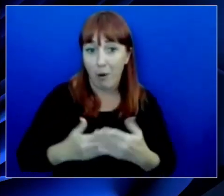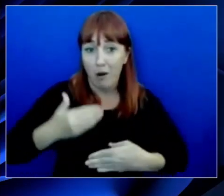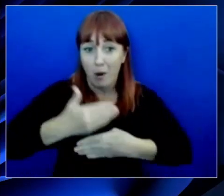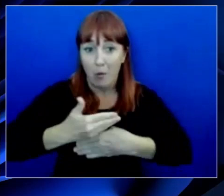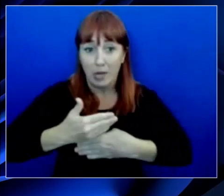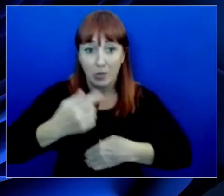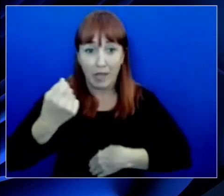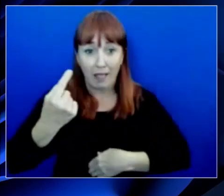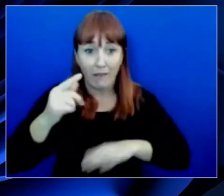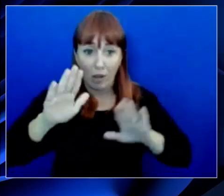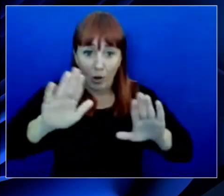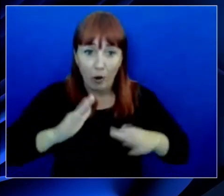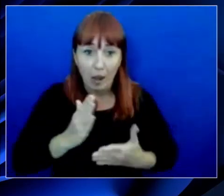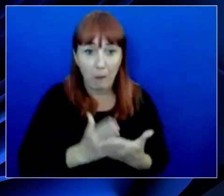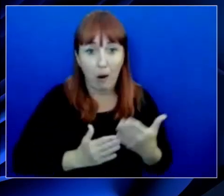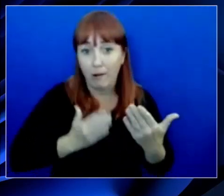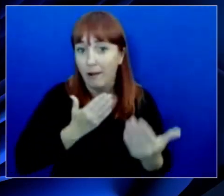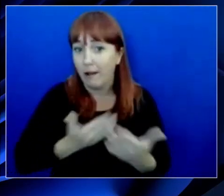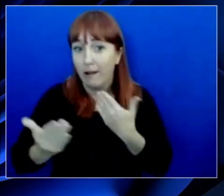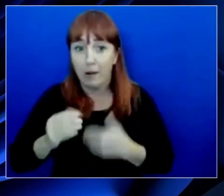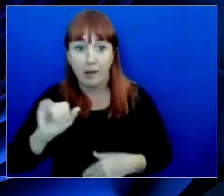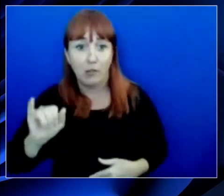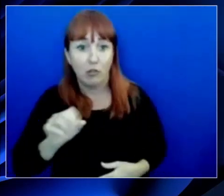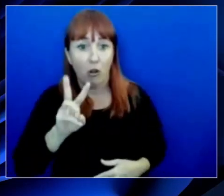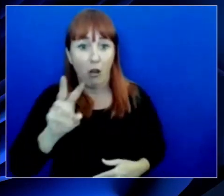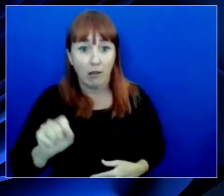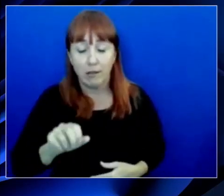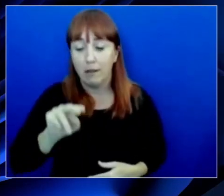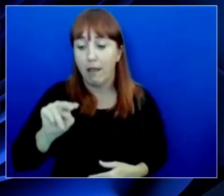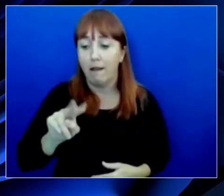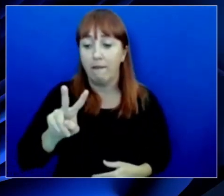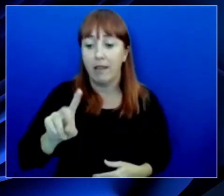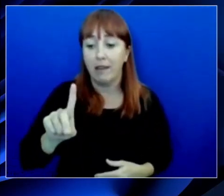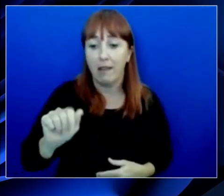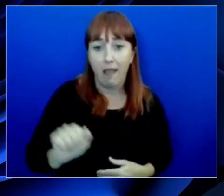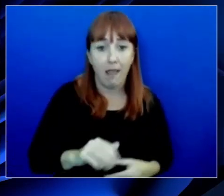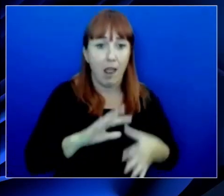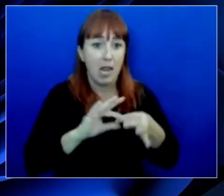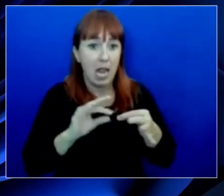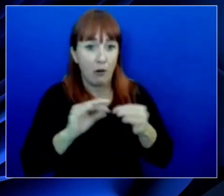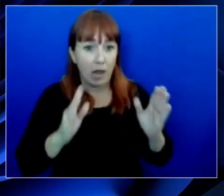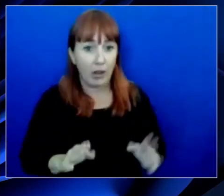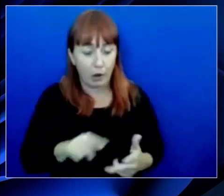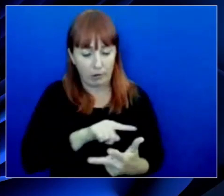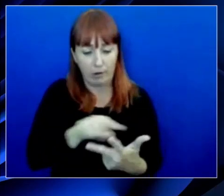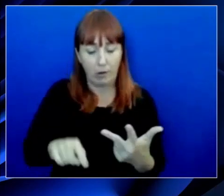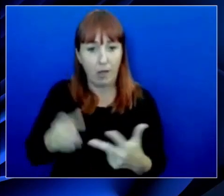Is it whether it's jaws NVDA, narrator. That concept is the same,